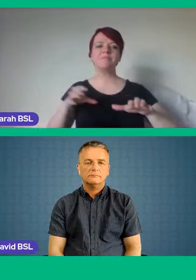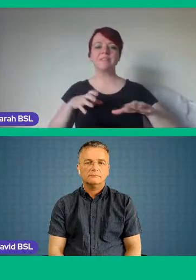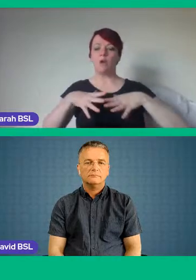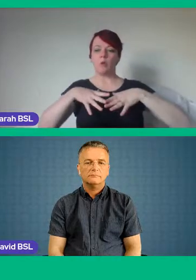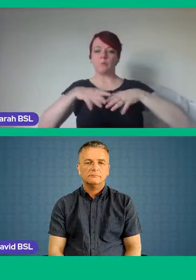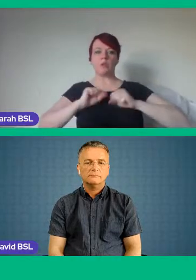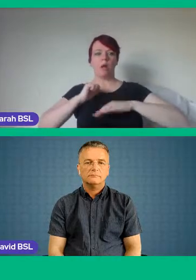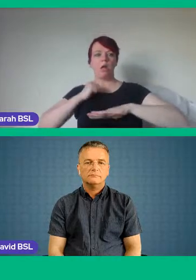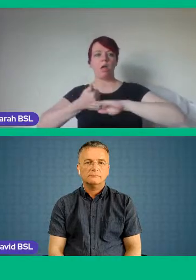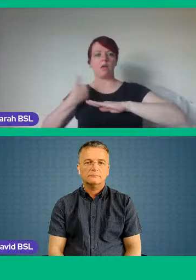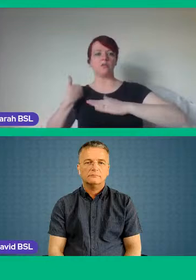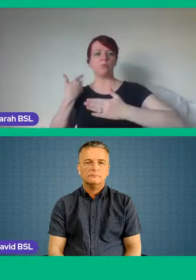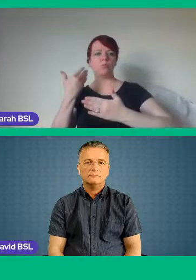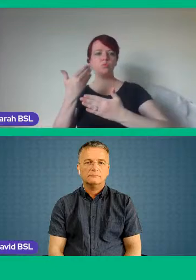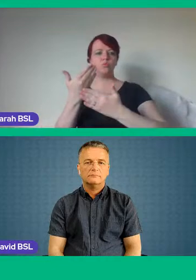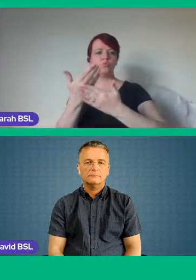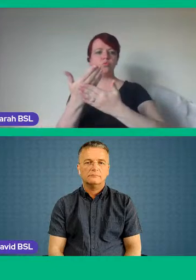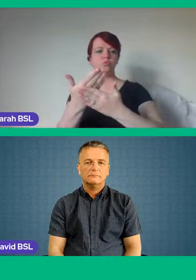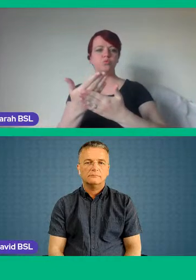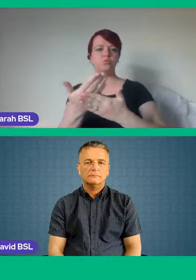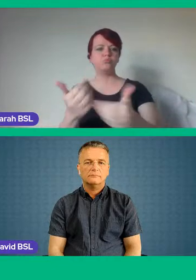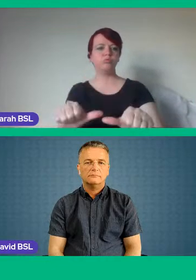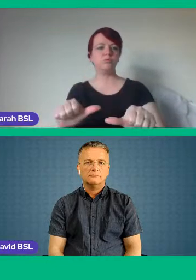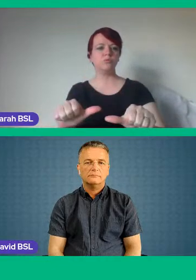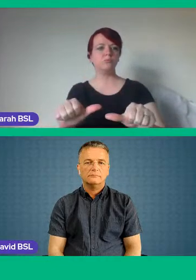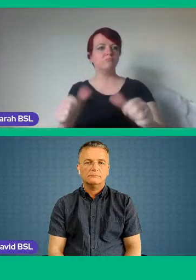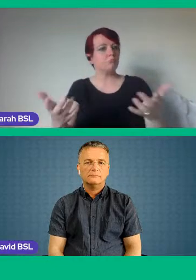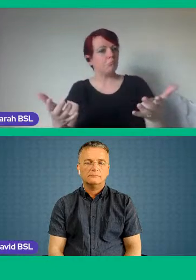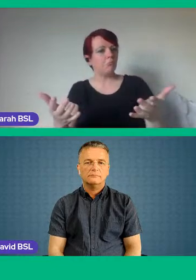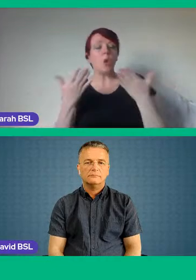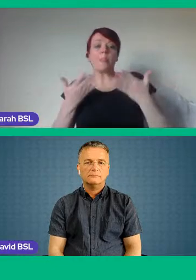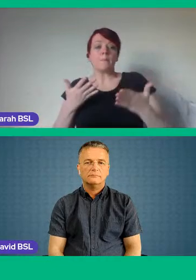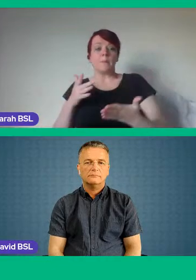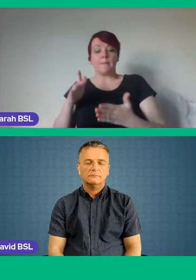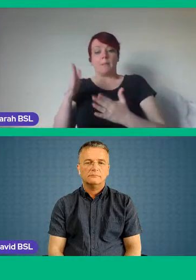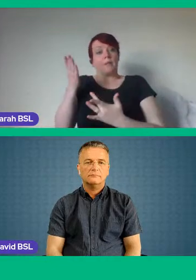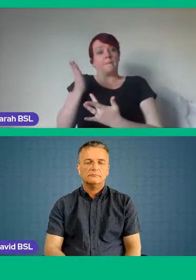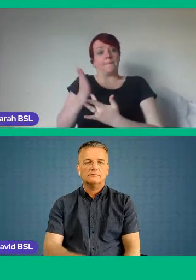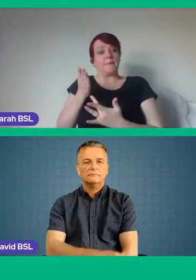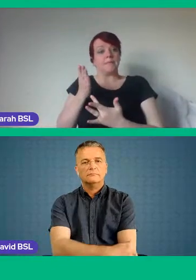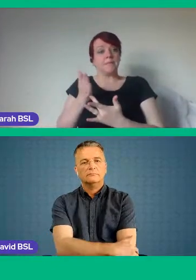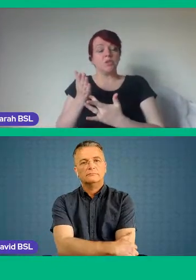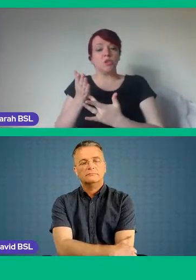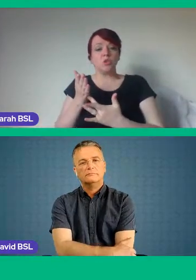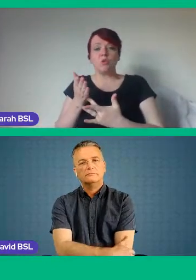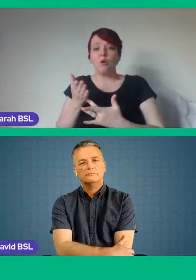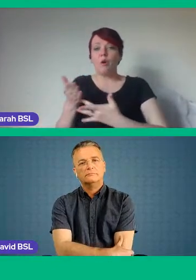very beginning of the process to the very end? Right now I am kind of midway through the